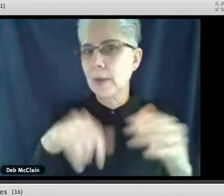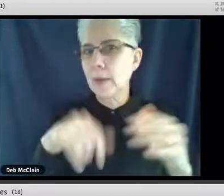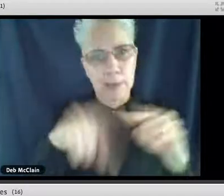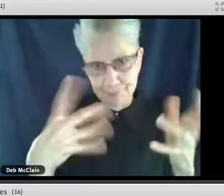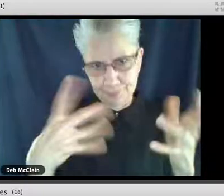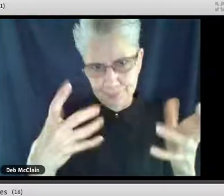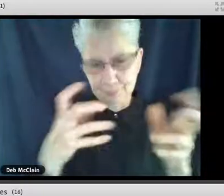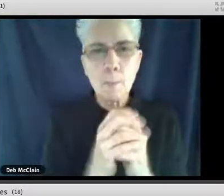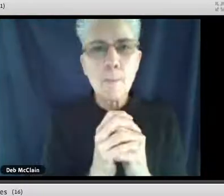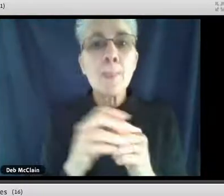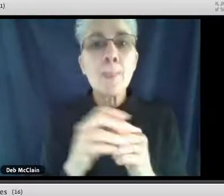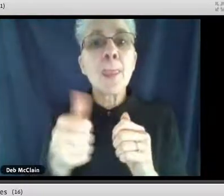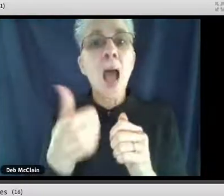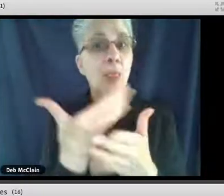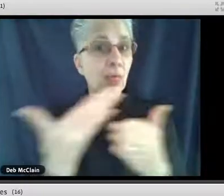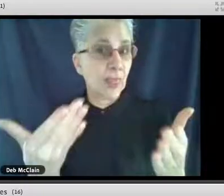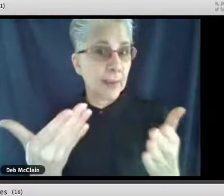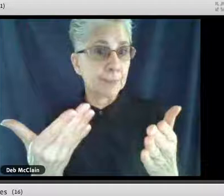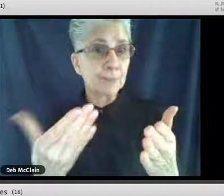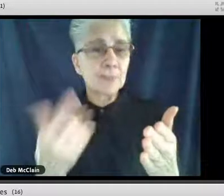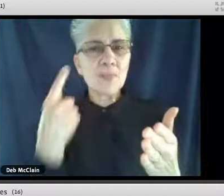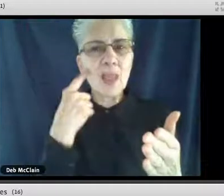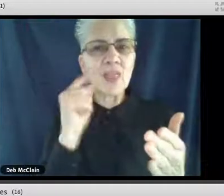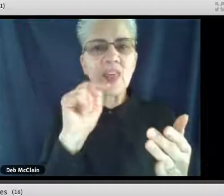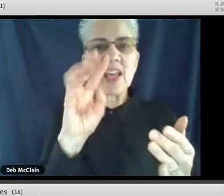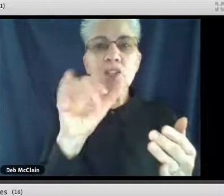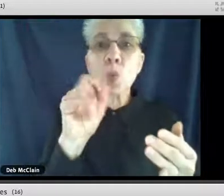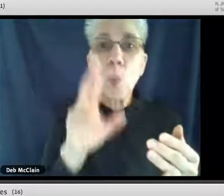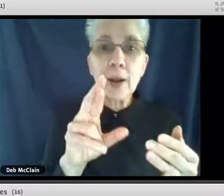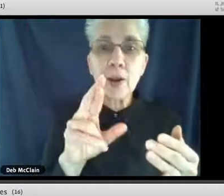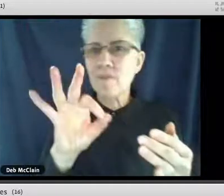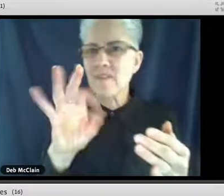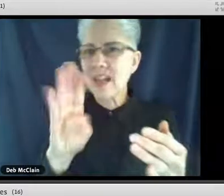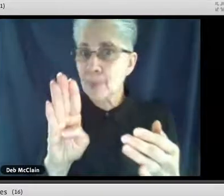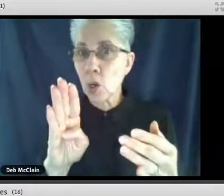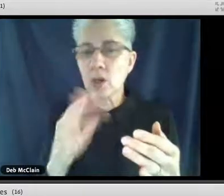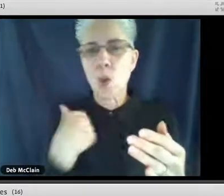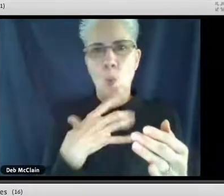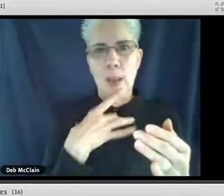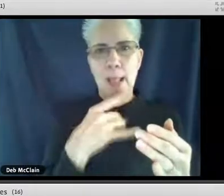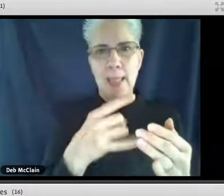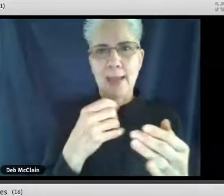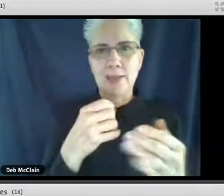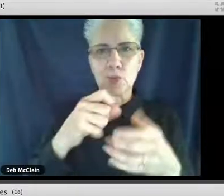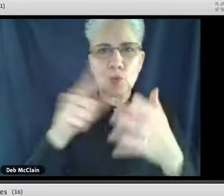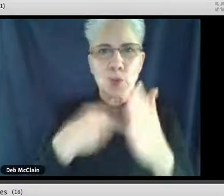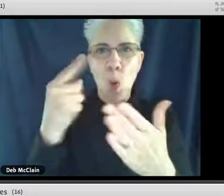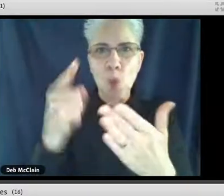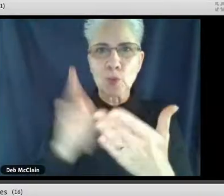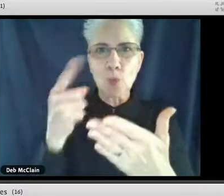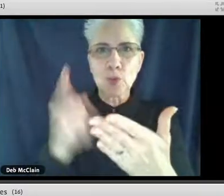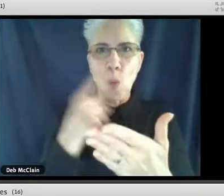The other thing, think Twitter, think Facebook, we like to scroll, right? You are used to it.